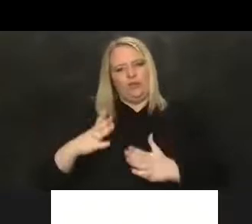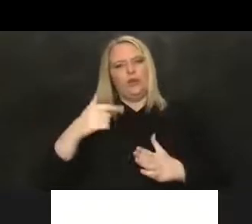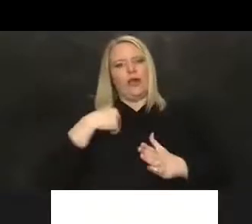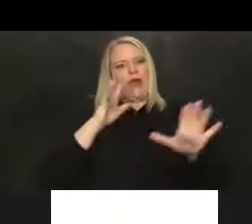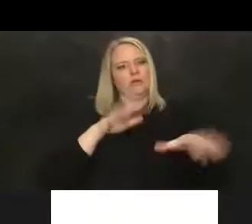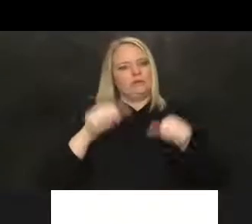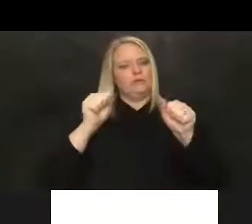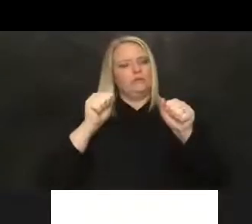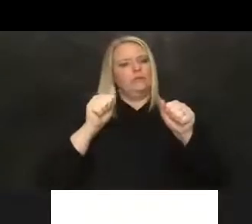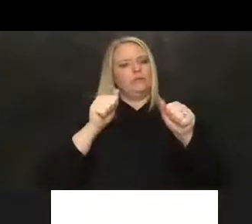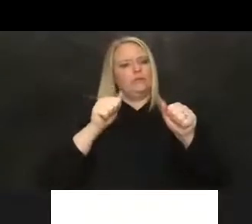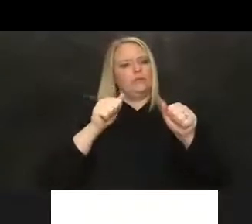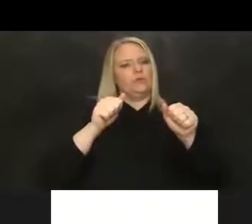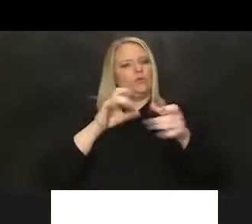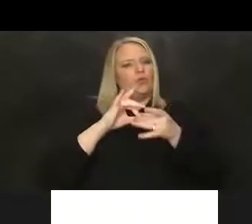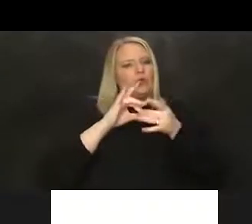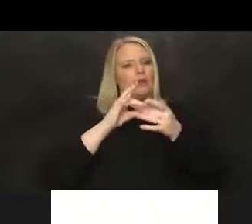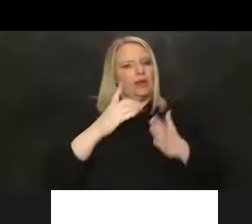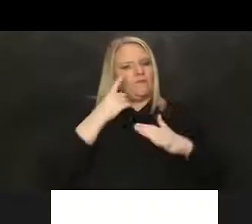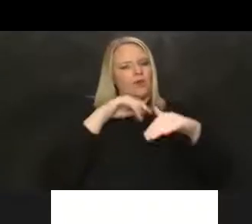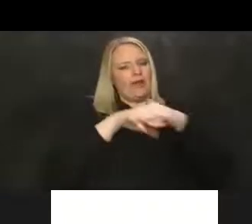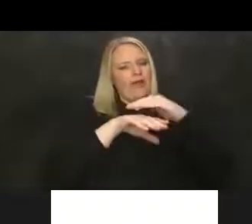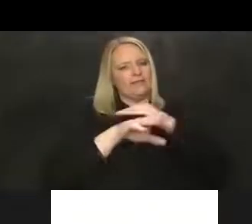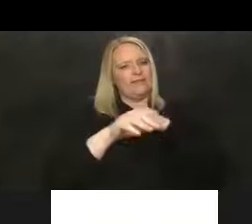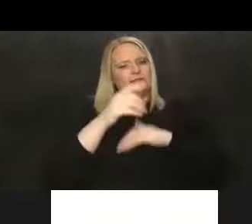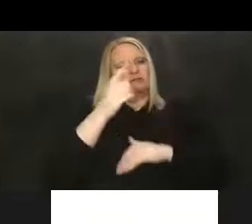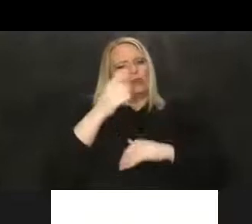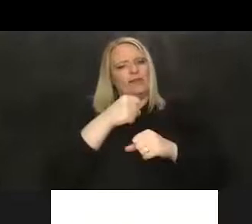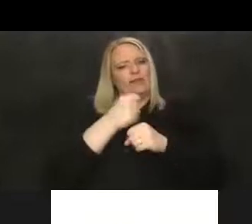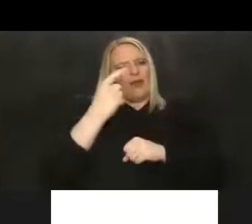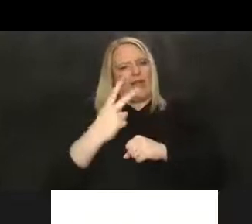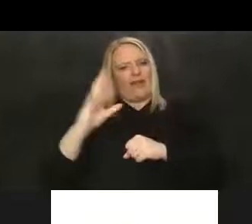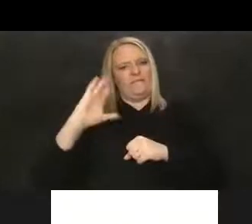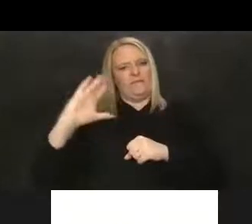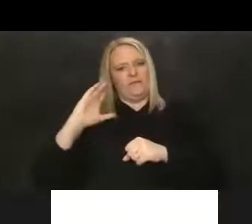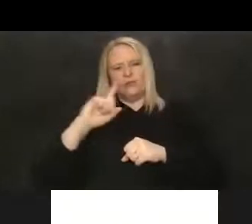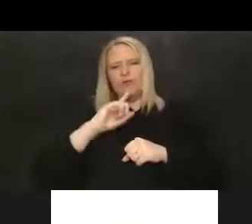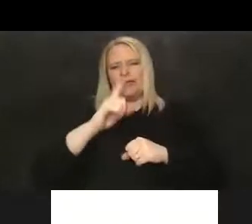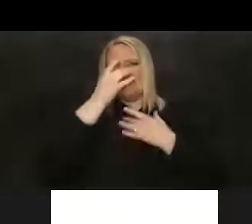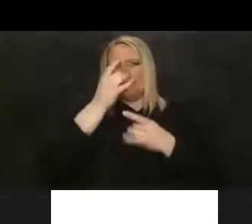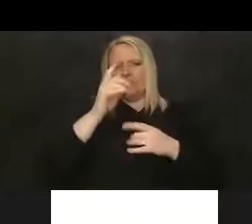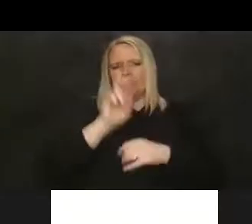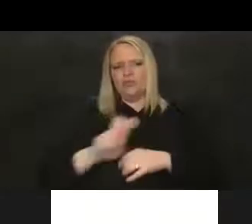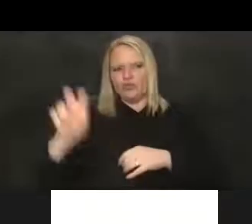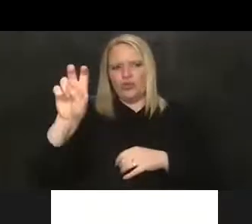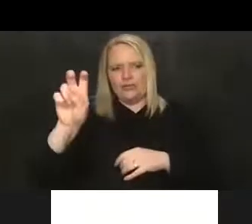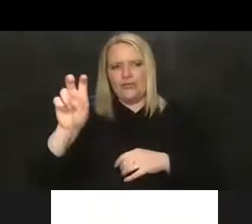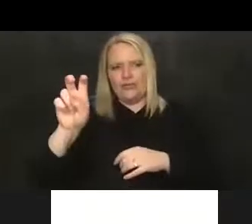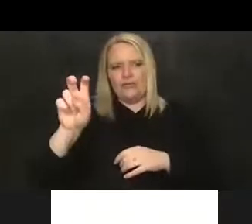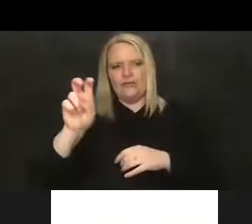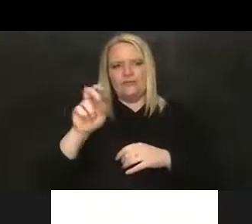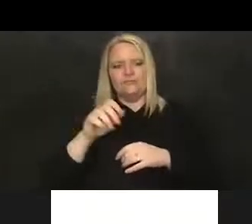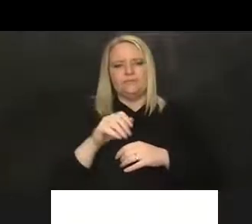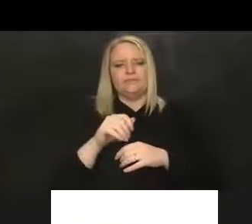Coordinator a year and a half ago and it's been a really interesting journey as far as, you know,